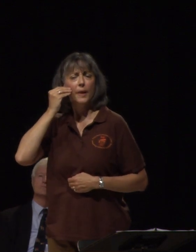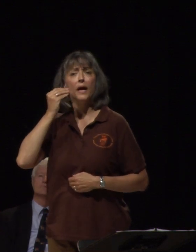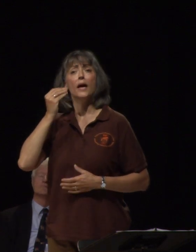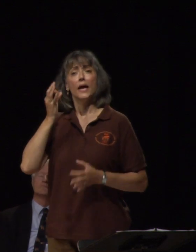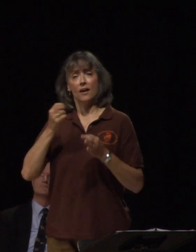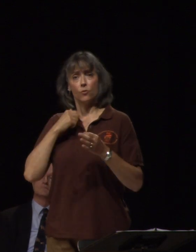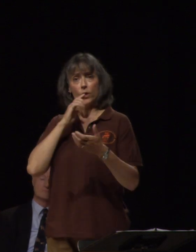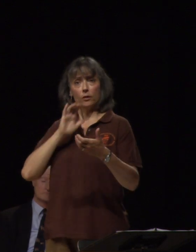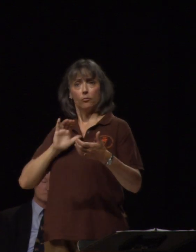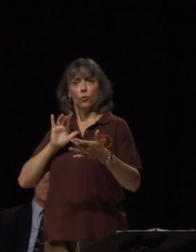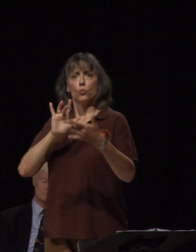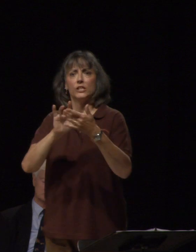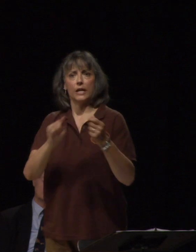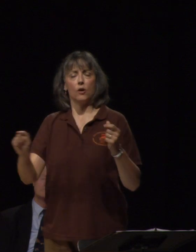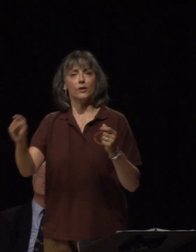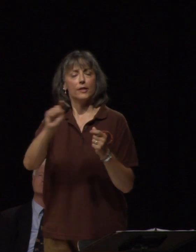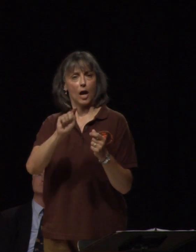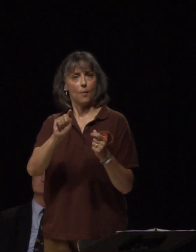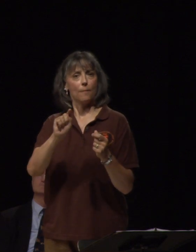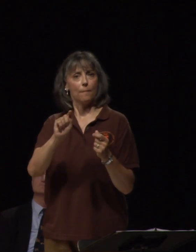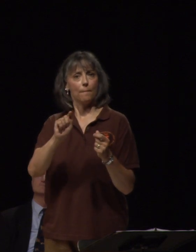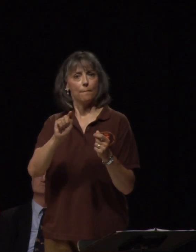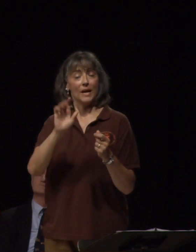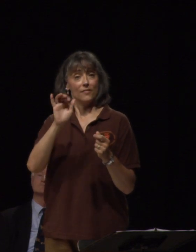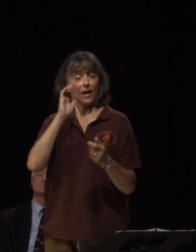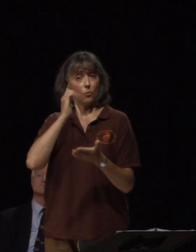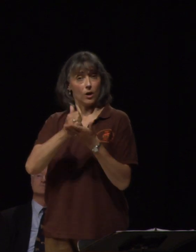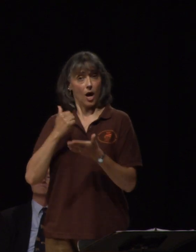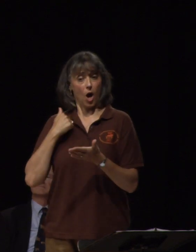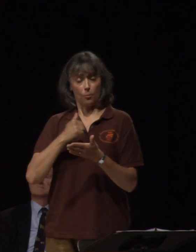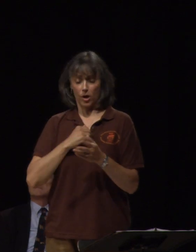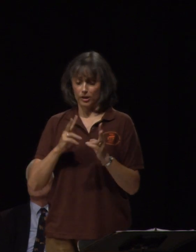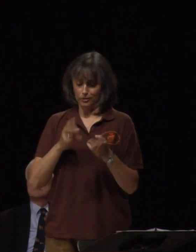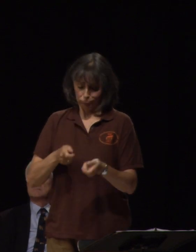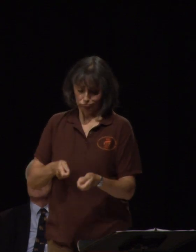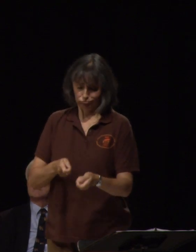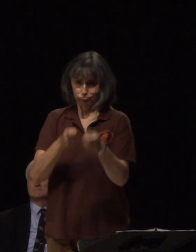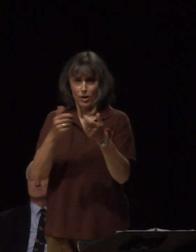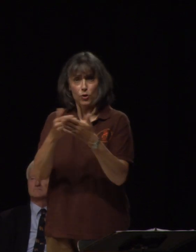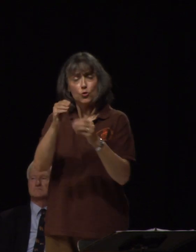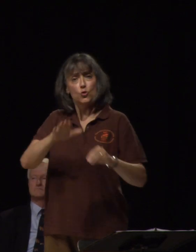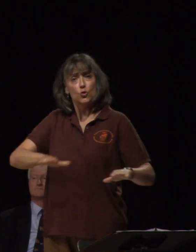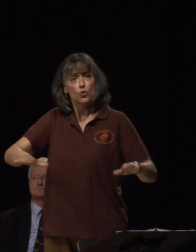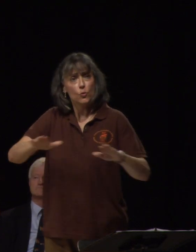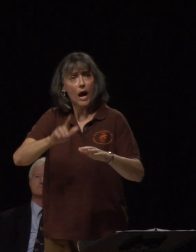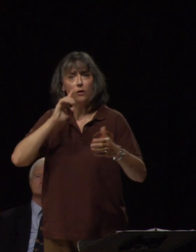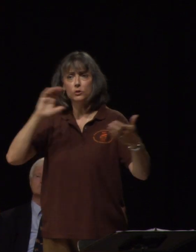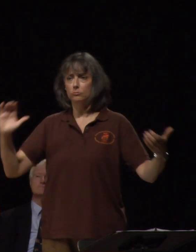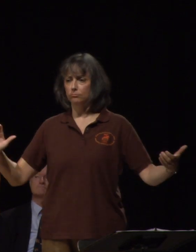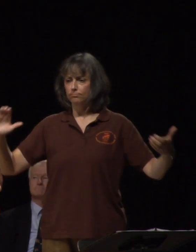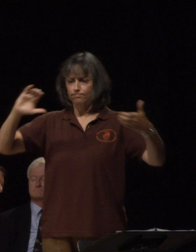BETWEEN FACULTY, STAFF AND STUDENTS. WITH THIS GOAL IN MIND STUDENT